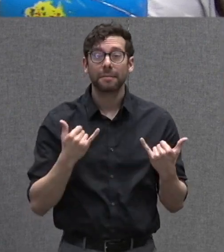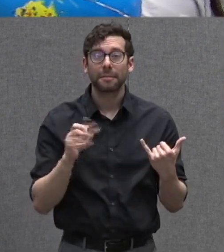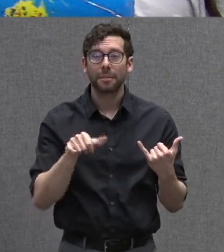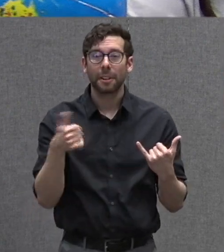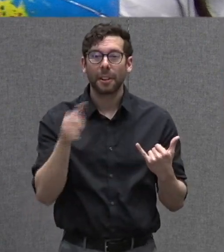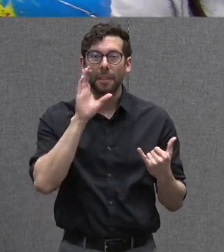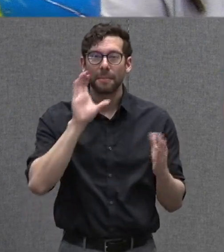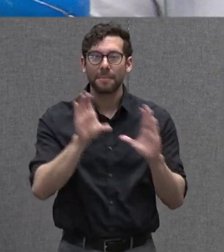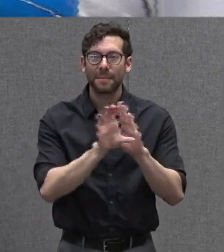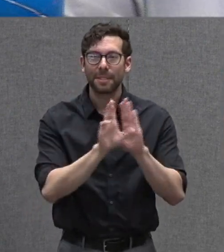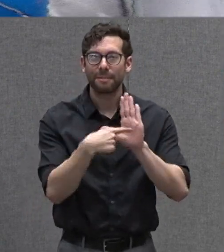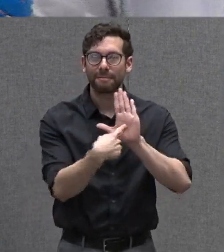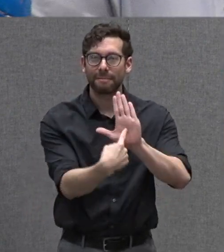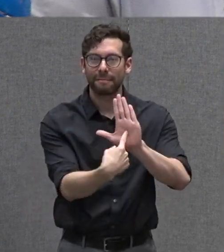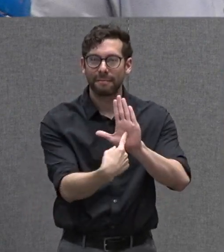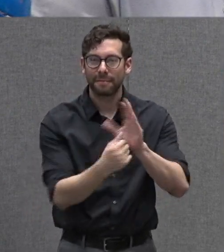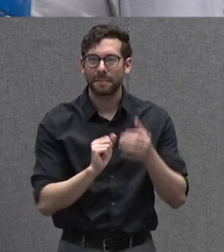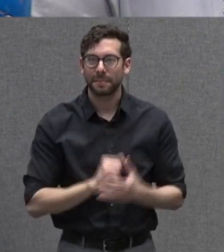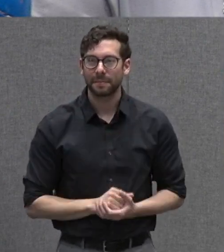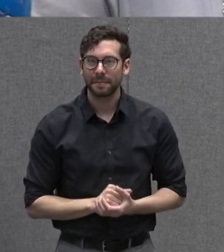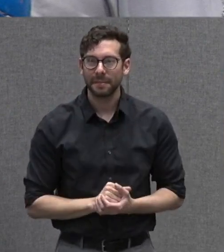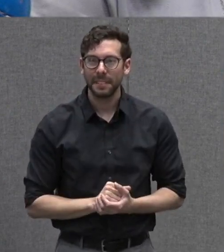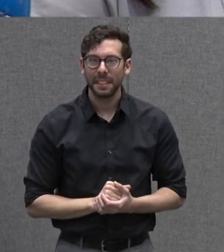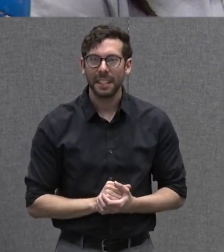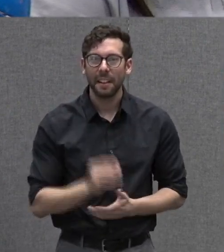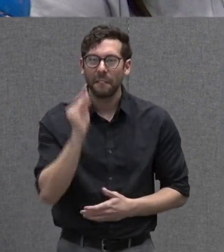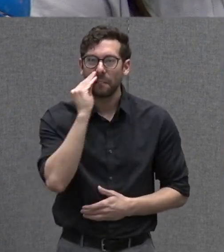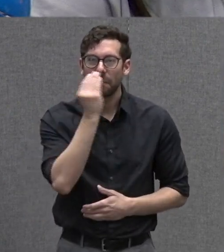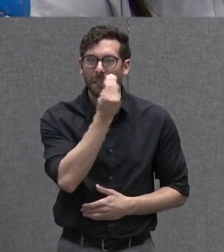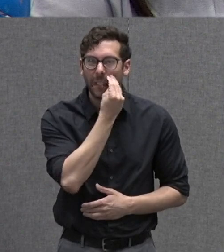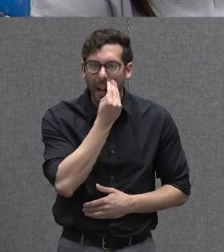This is fields and fields of flowers.